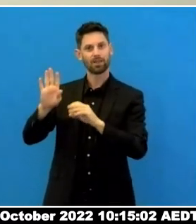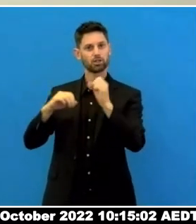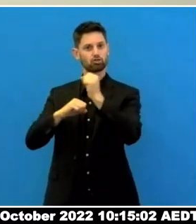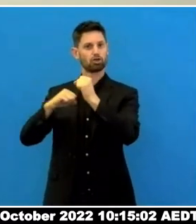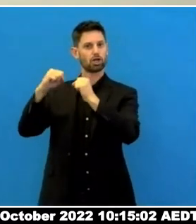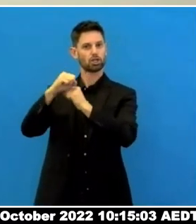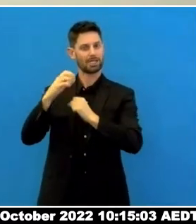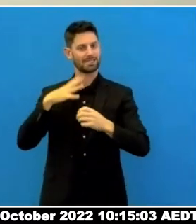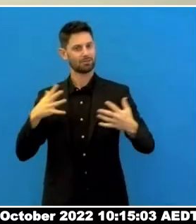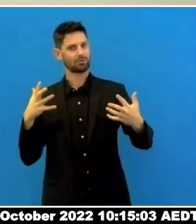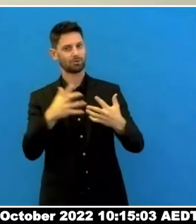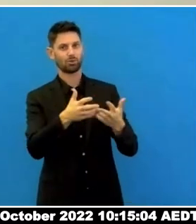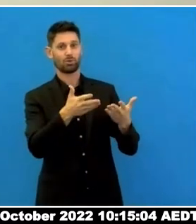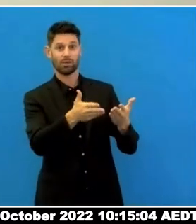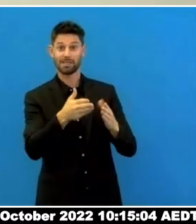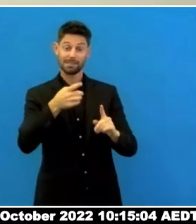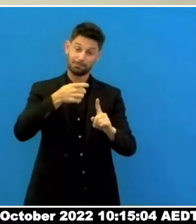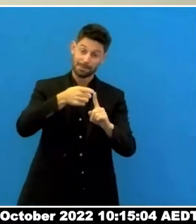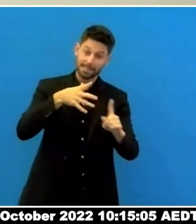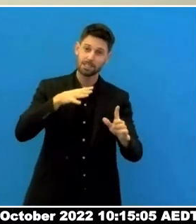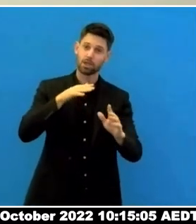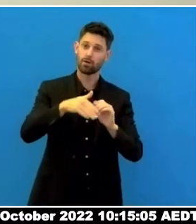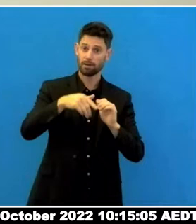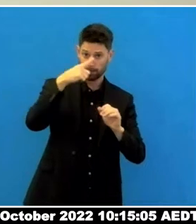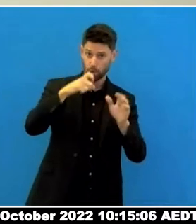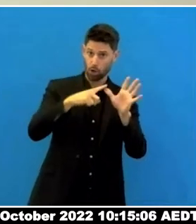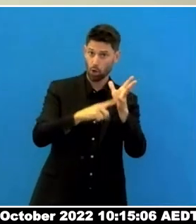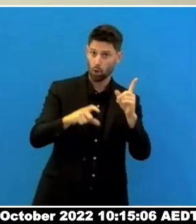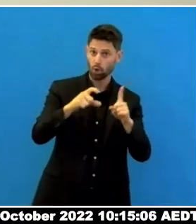and linguistically diverse backgrounds using Australian discrimination laws